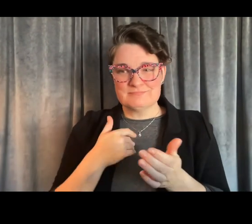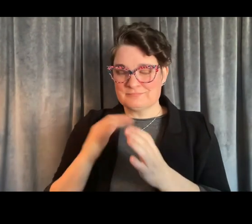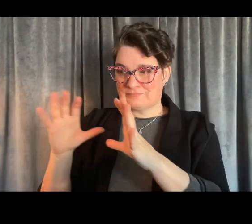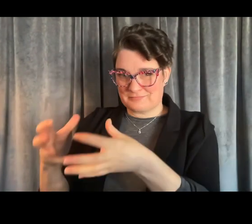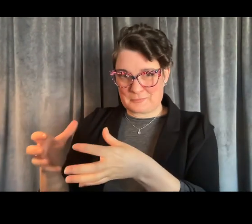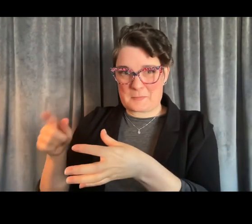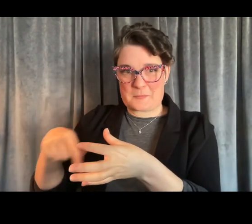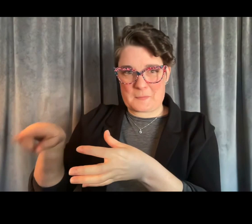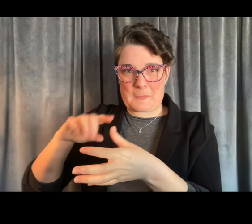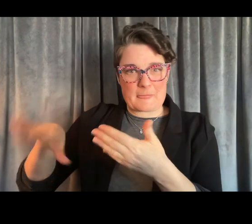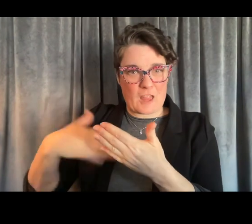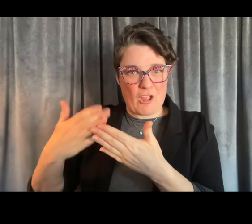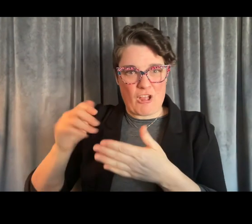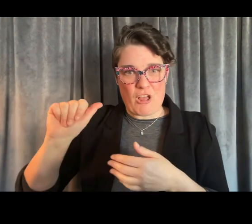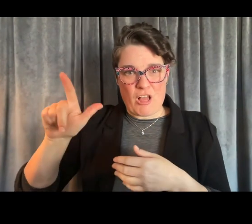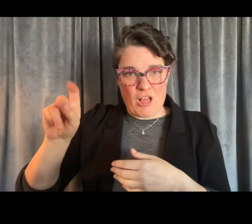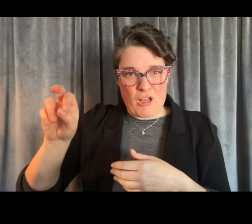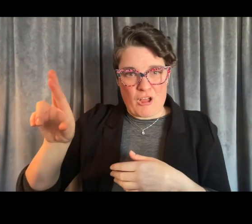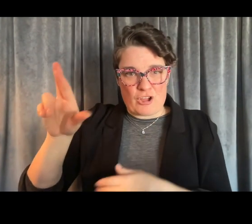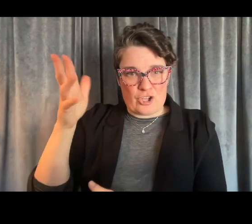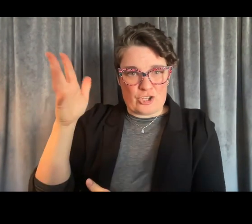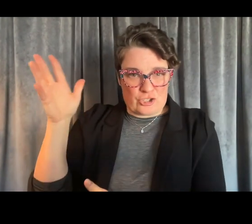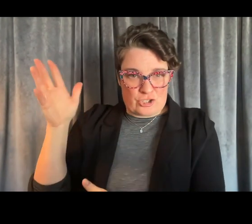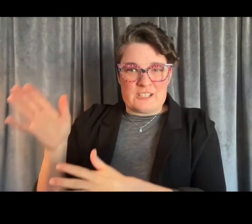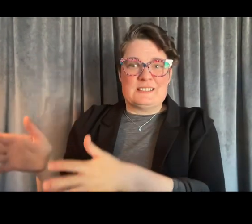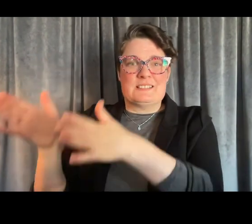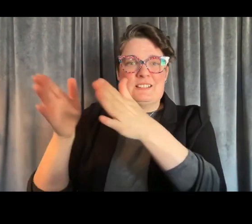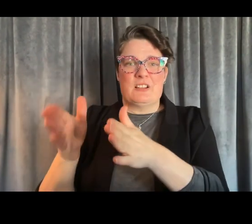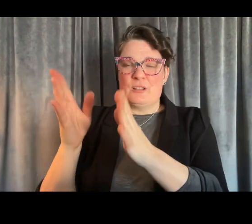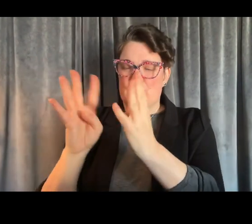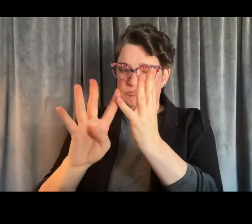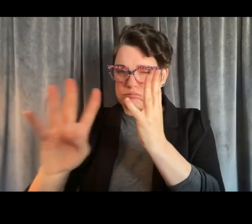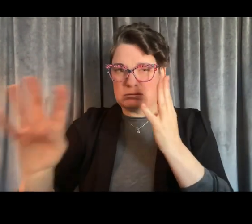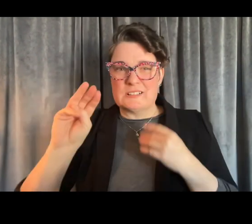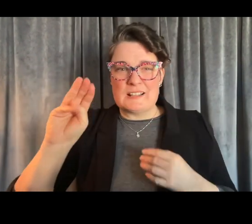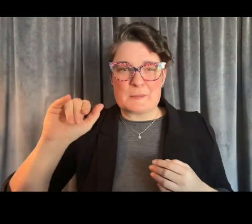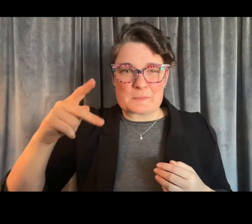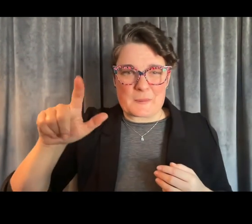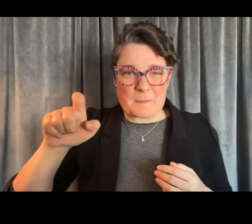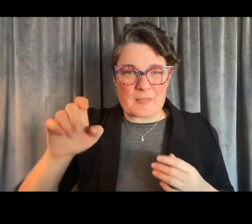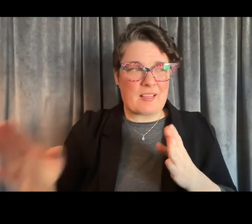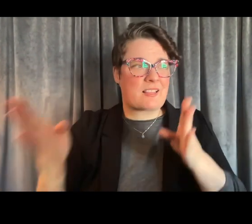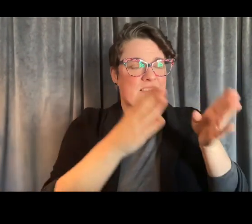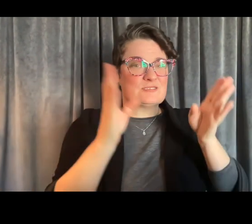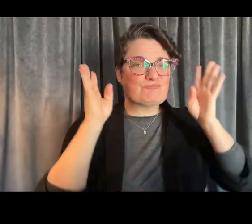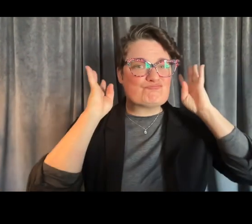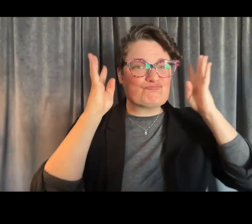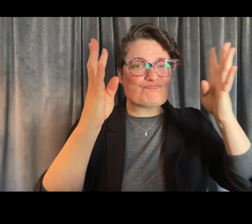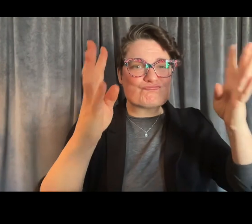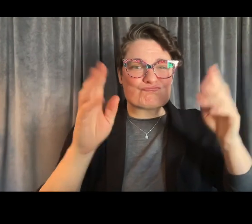all alder trees and then a stand of maples and a grove of cedars and just kind of